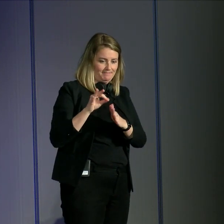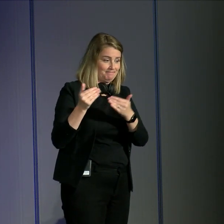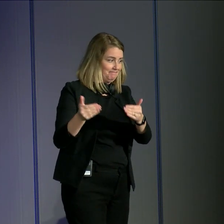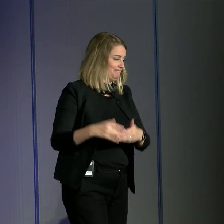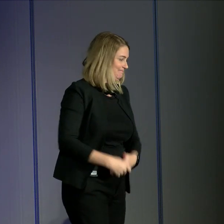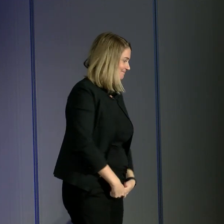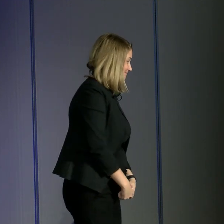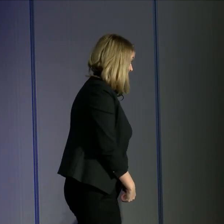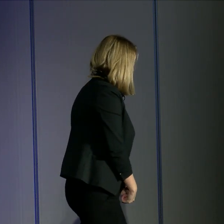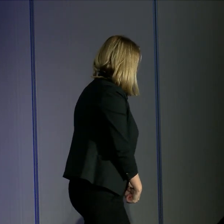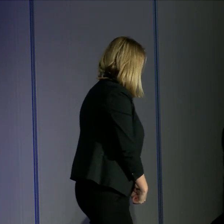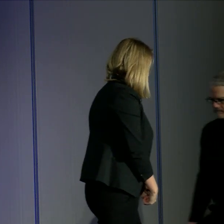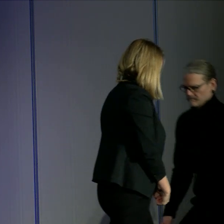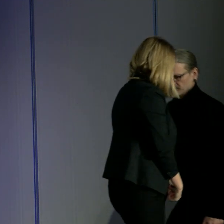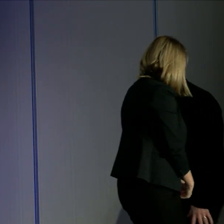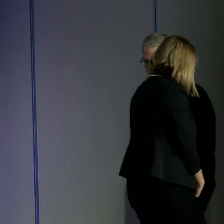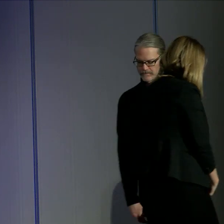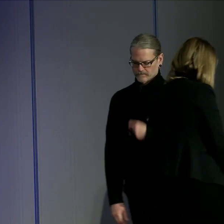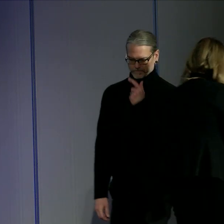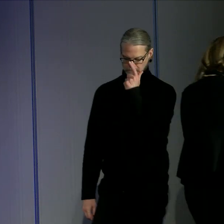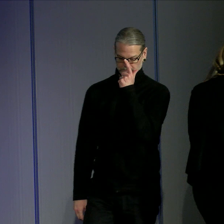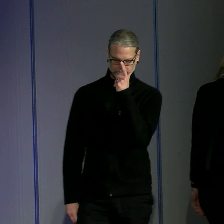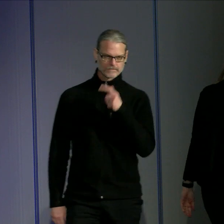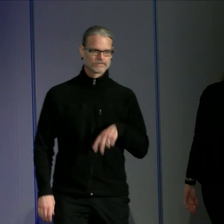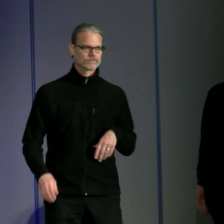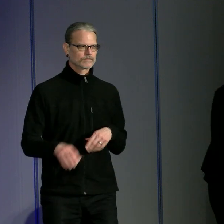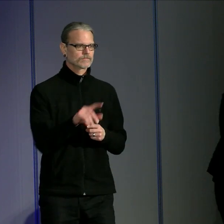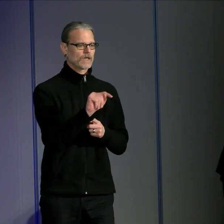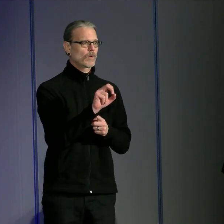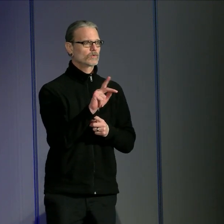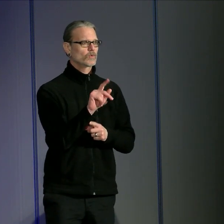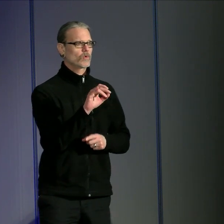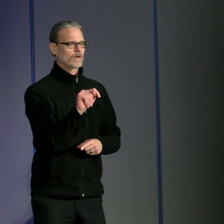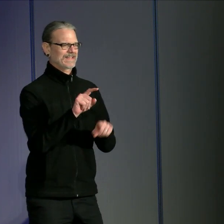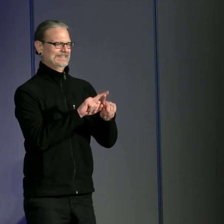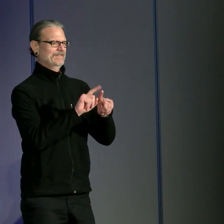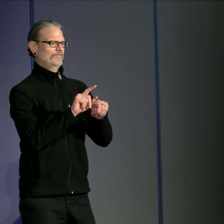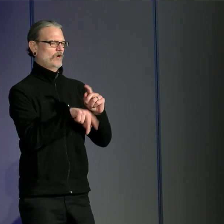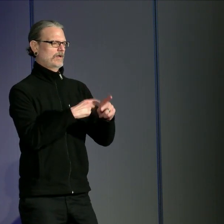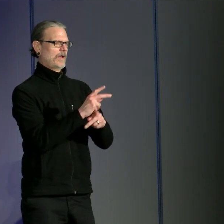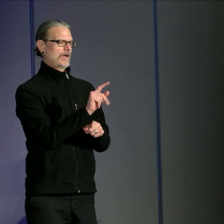The toolkit, different kind of tools, you really don't need to know your WCAG criteria very well.